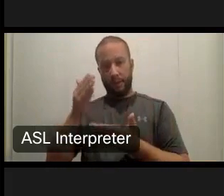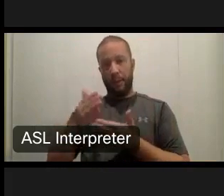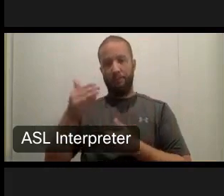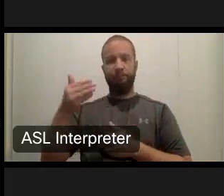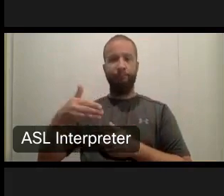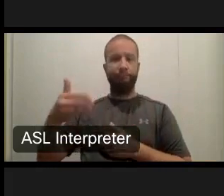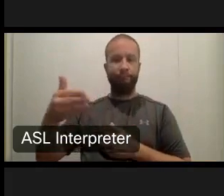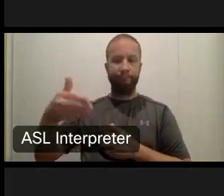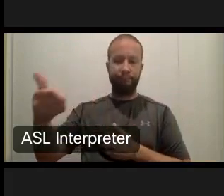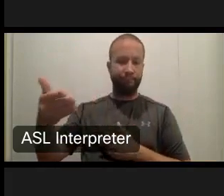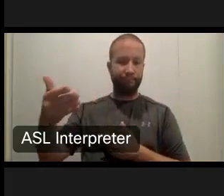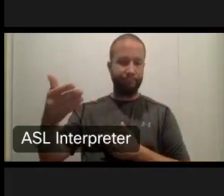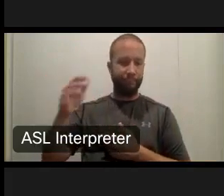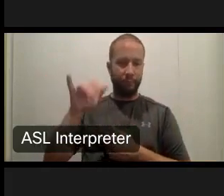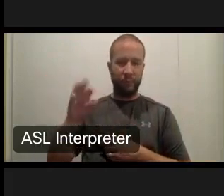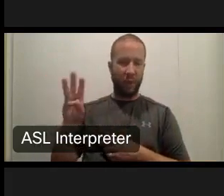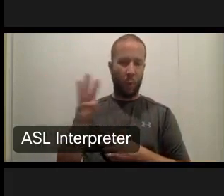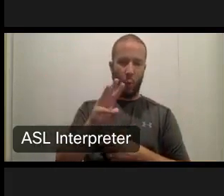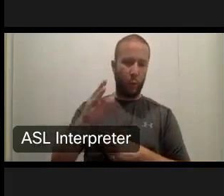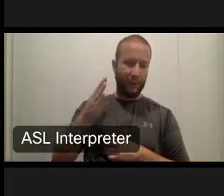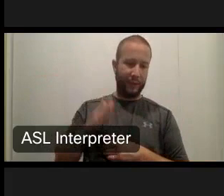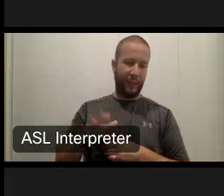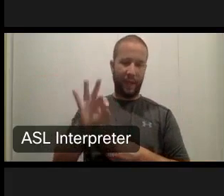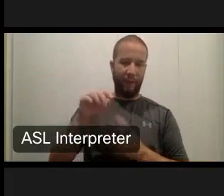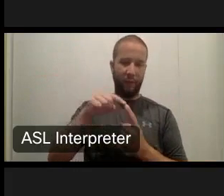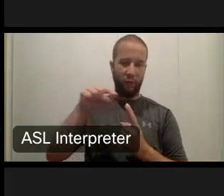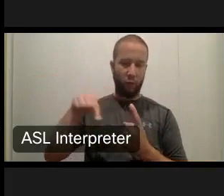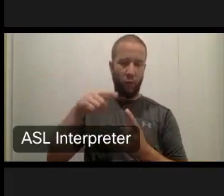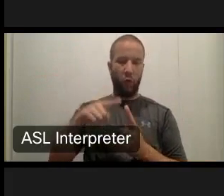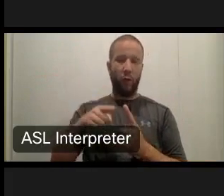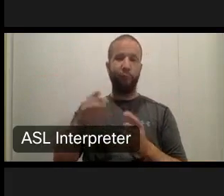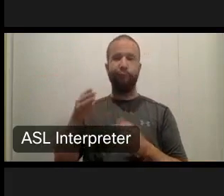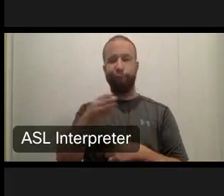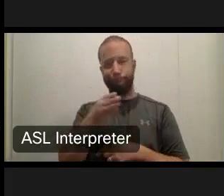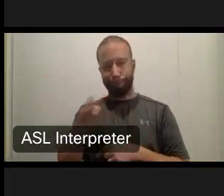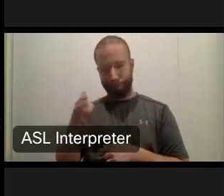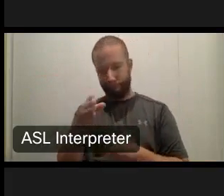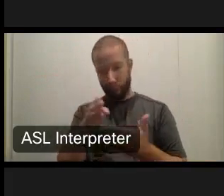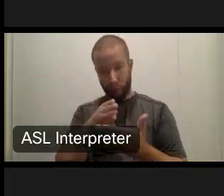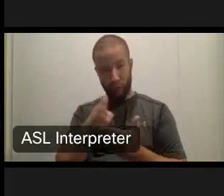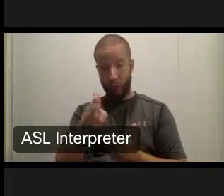the what the west side of the Circle continue through the circle not turn right on Pennsylvania